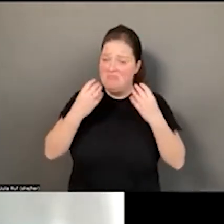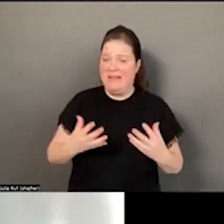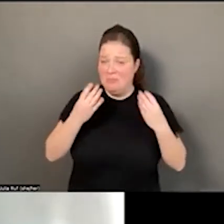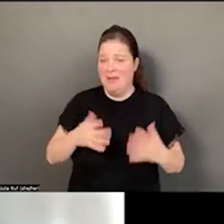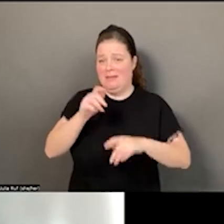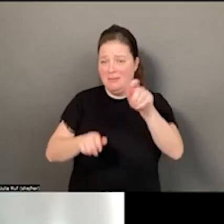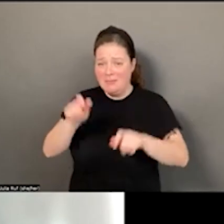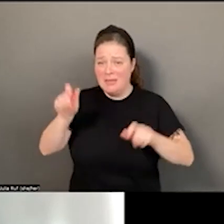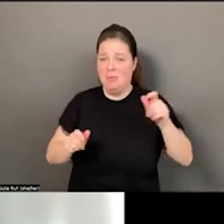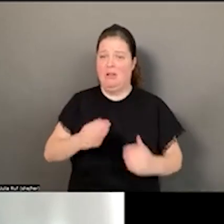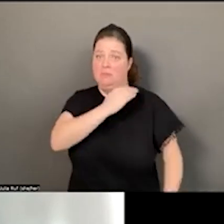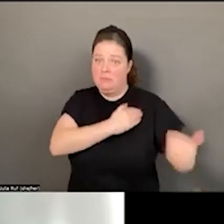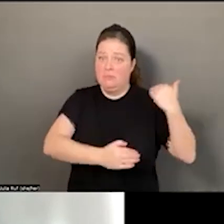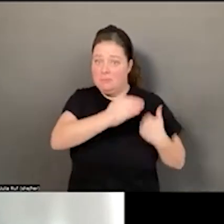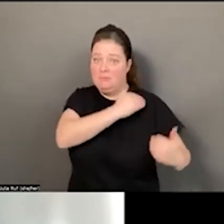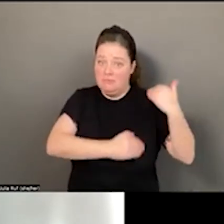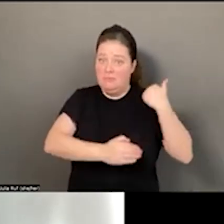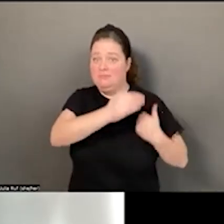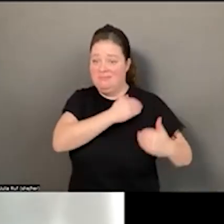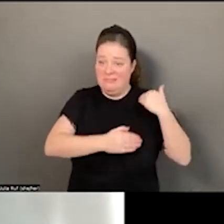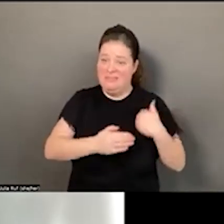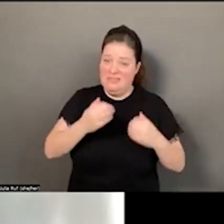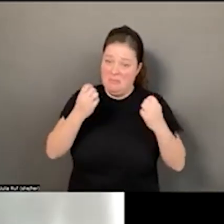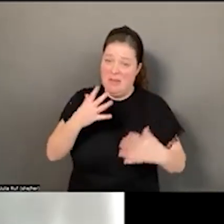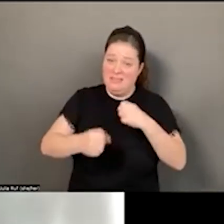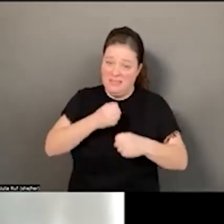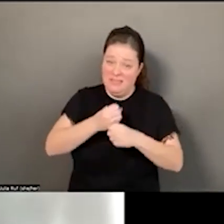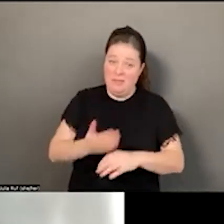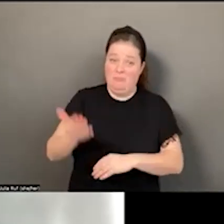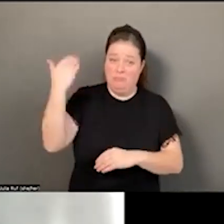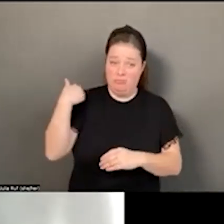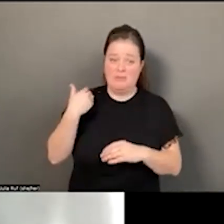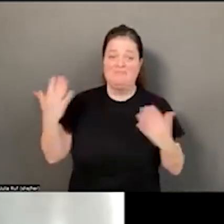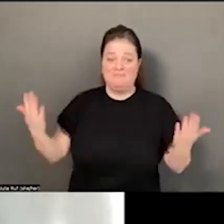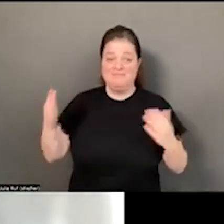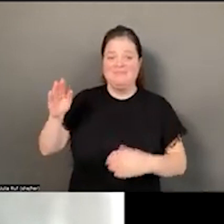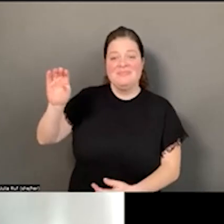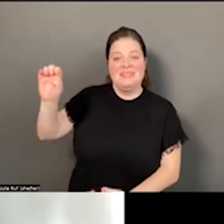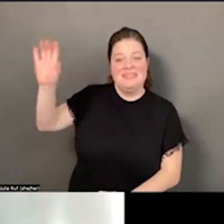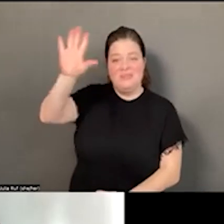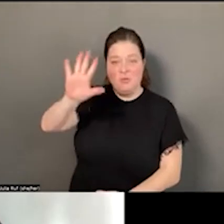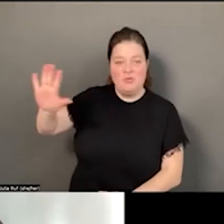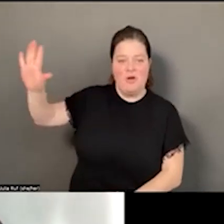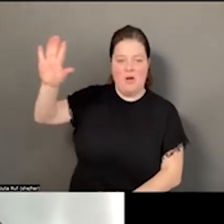actions that we've been calling for years is the European Disability Card. Finally, this card that at the moment is